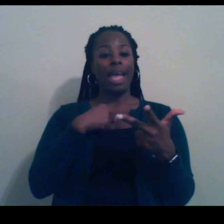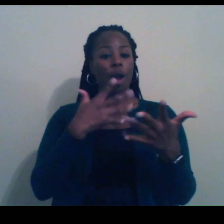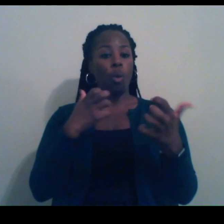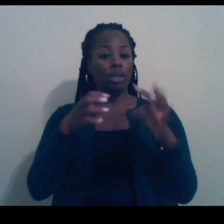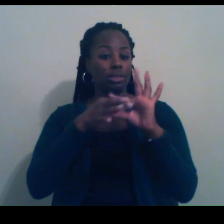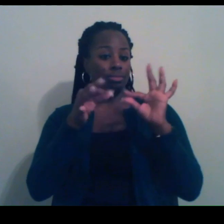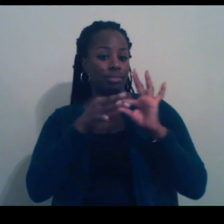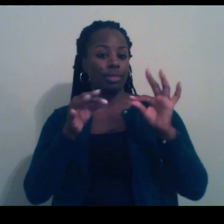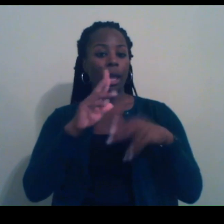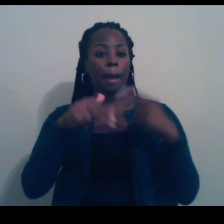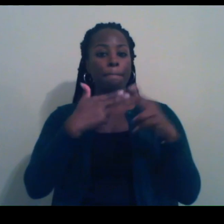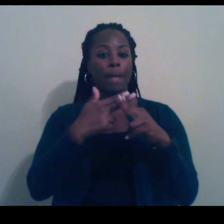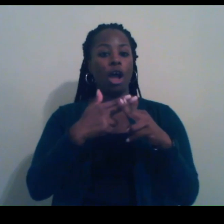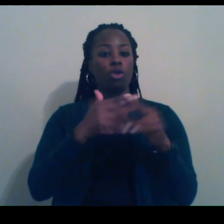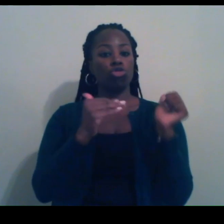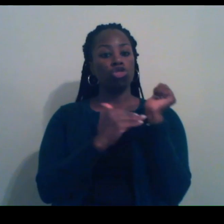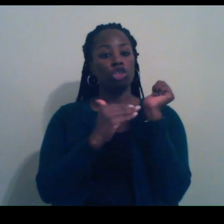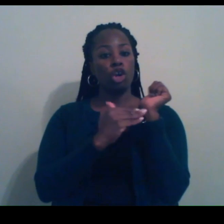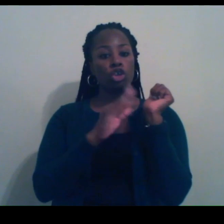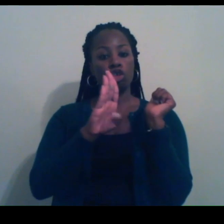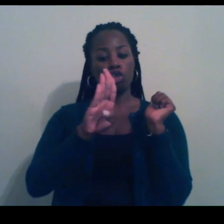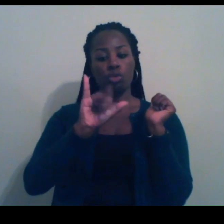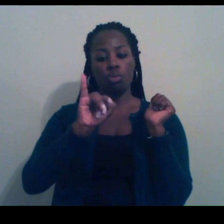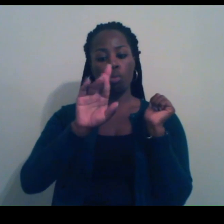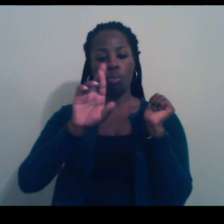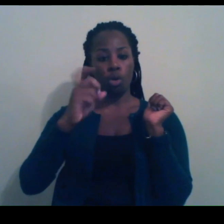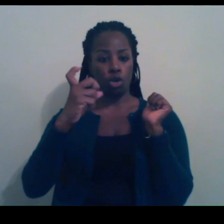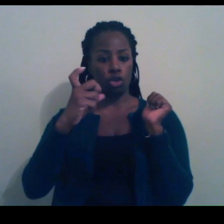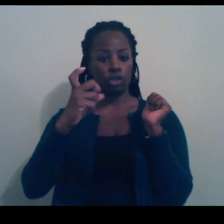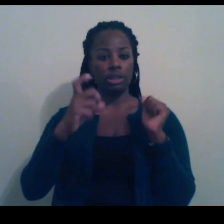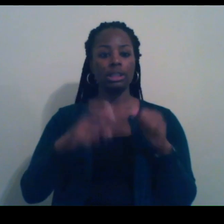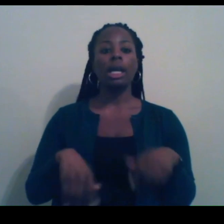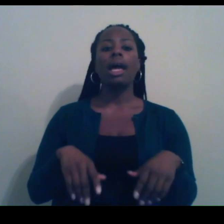so a couple of people up here said you know I go back a long time with Dr.